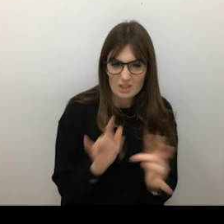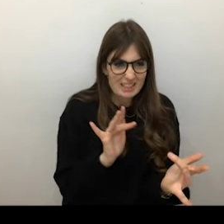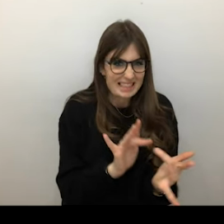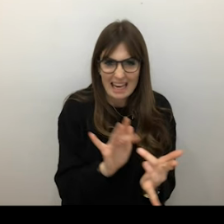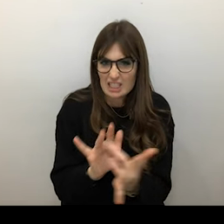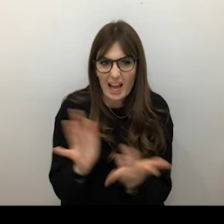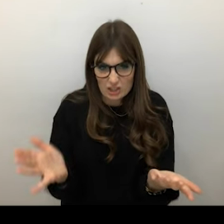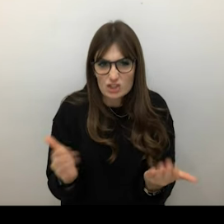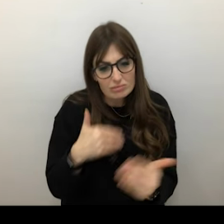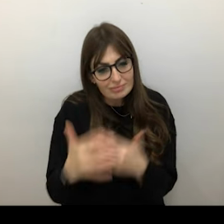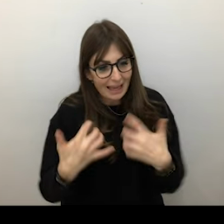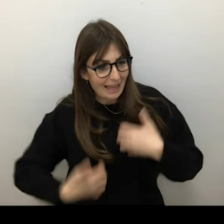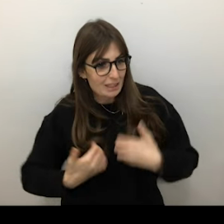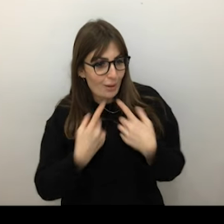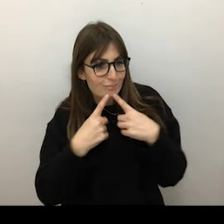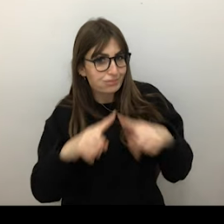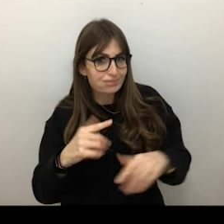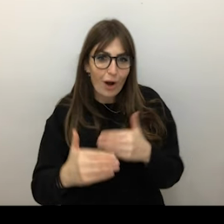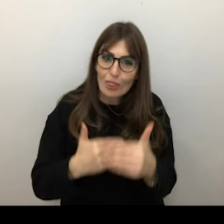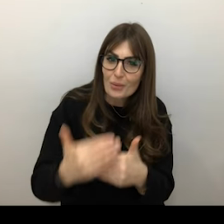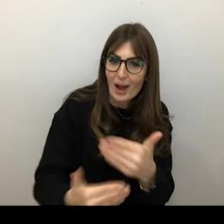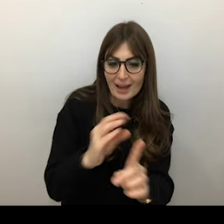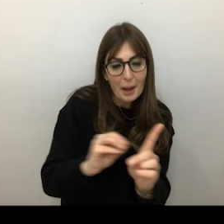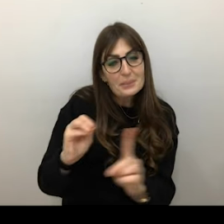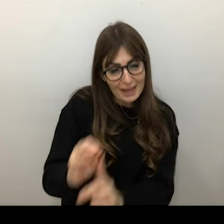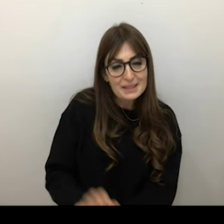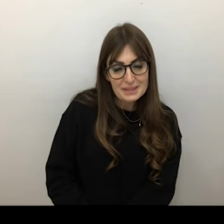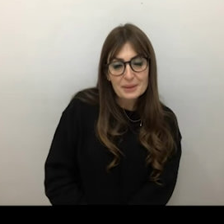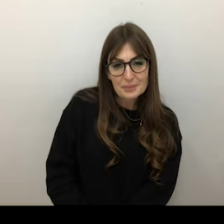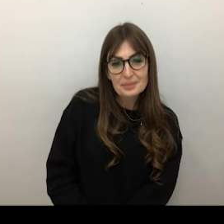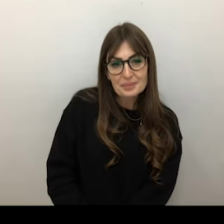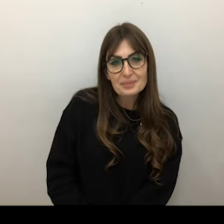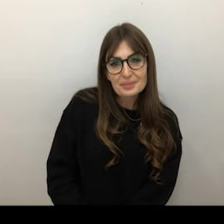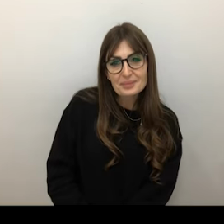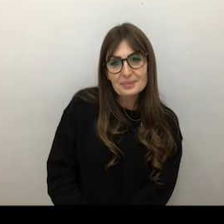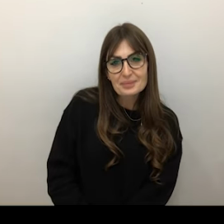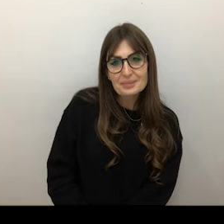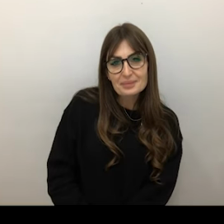And also just stay in touch and share exciting news and updates with us along the way.